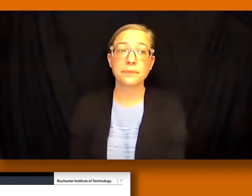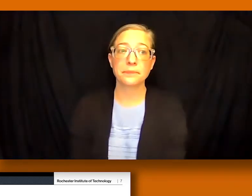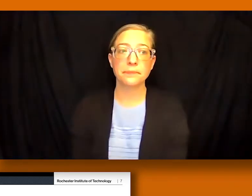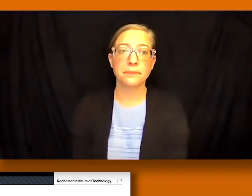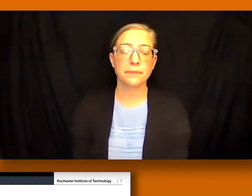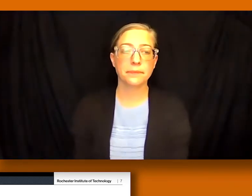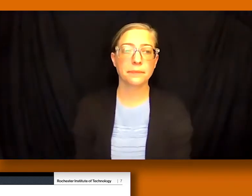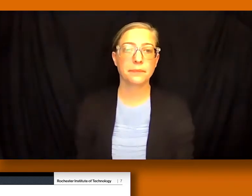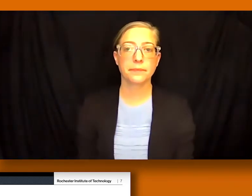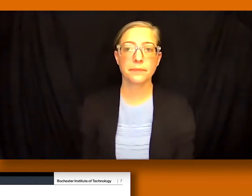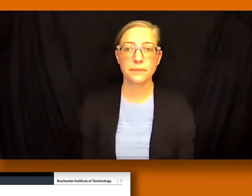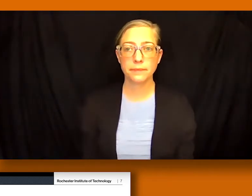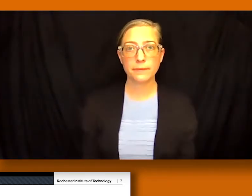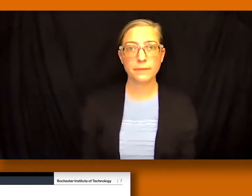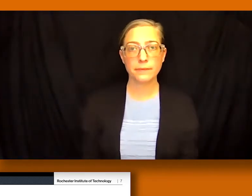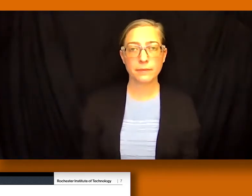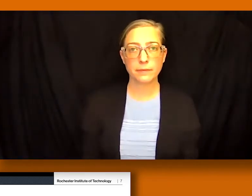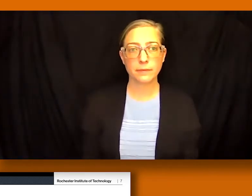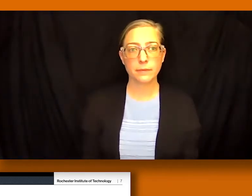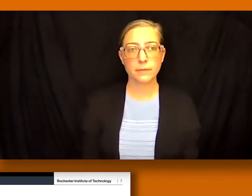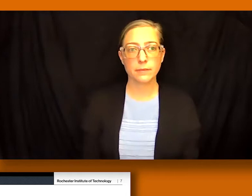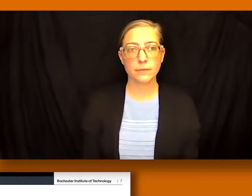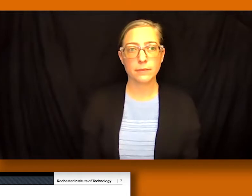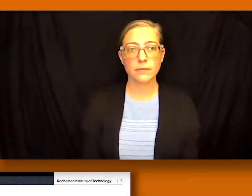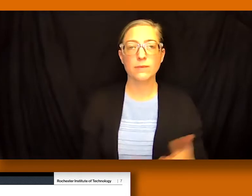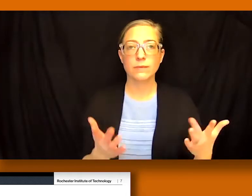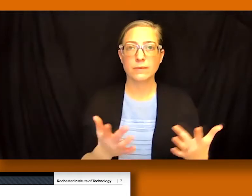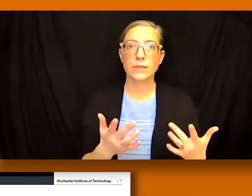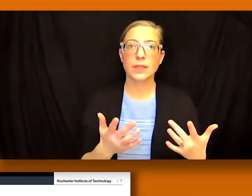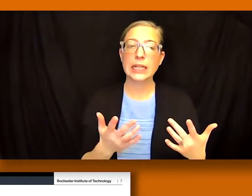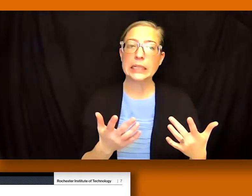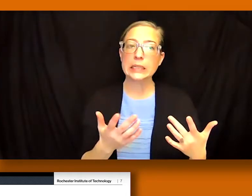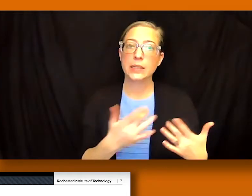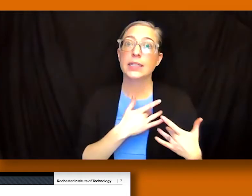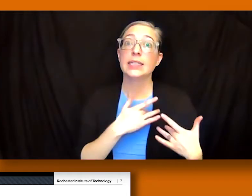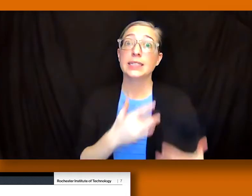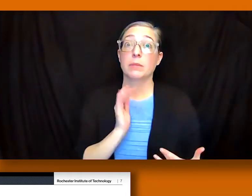And we normally use $15 per hour minimum.